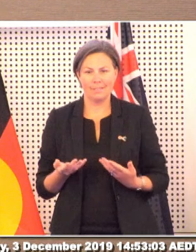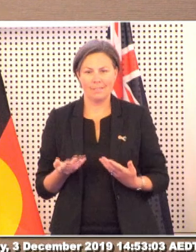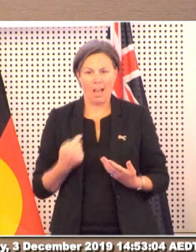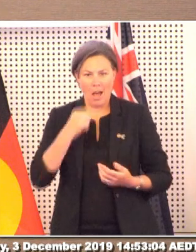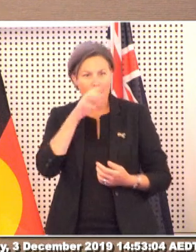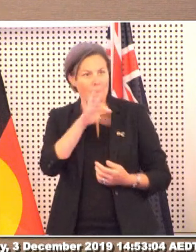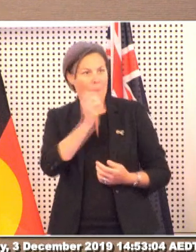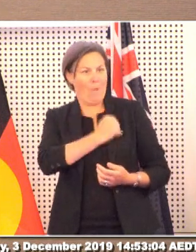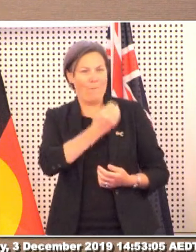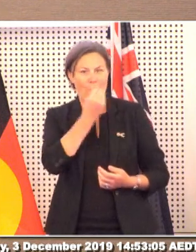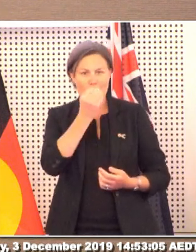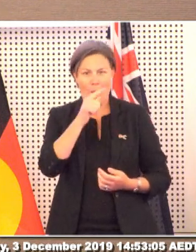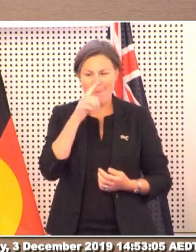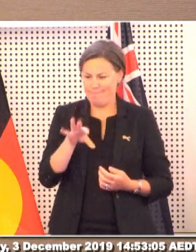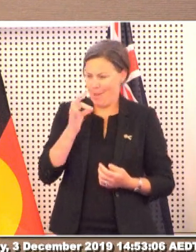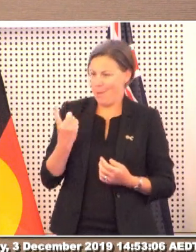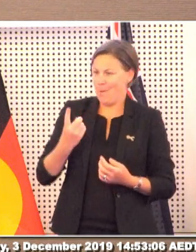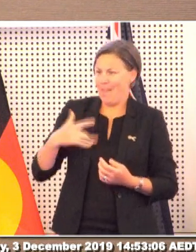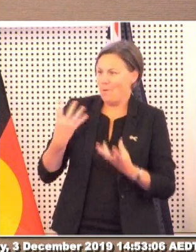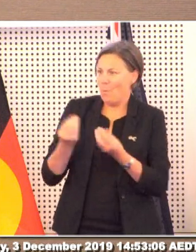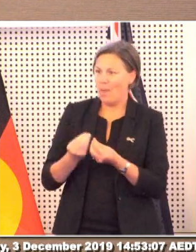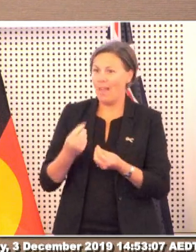who I lived with, when I could use the bathroom, when I could go to bed.